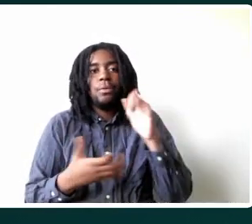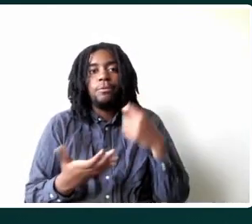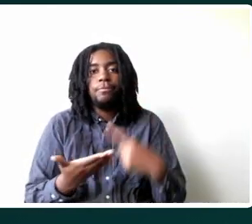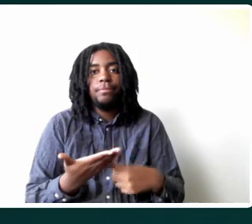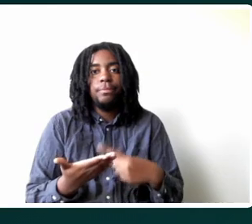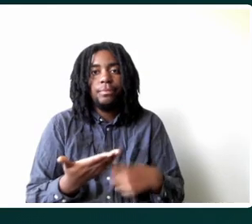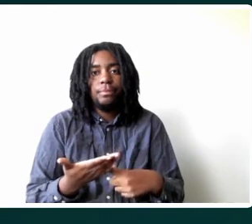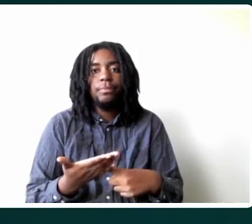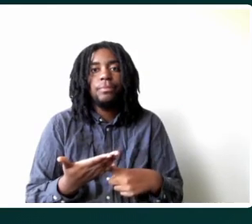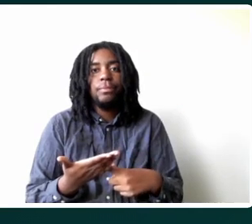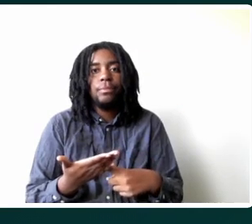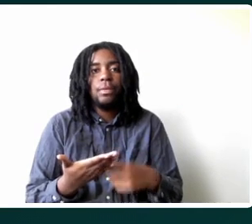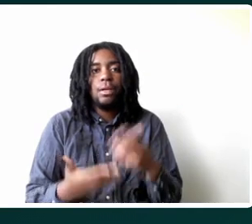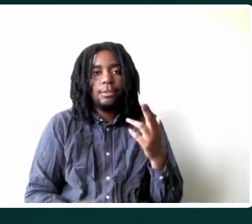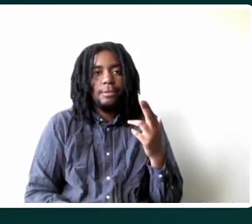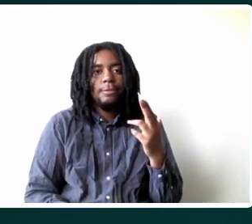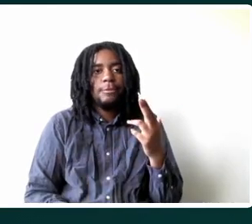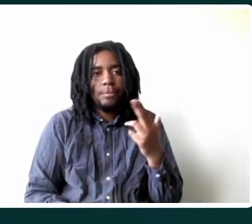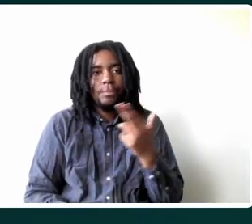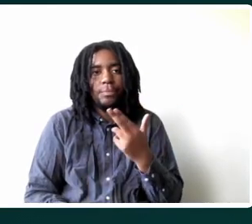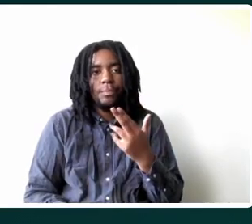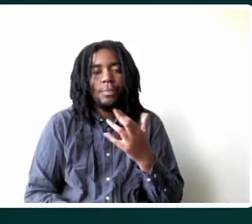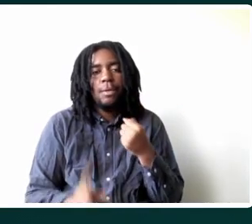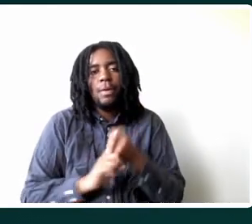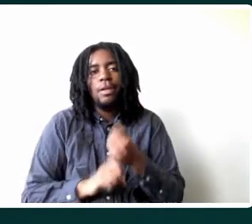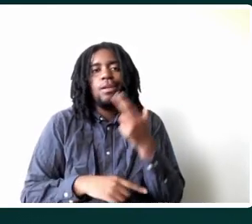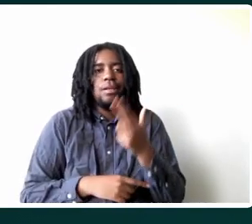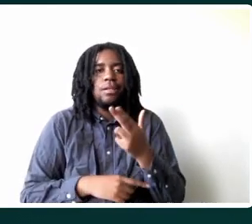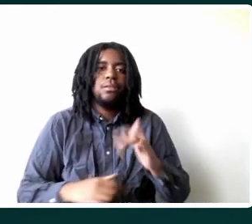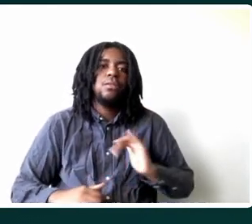is guns, the effects of guns in our life, right?